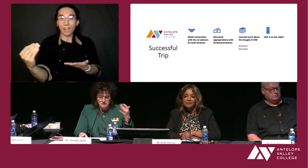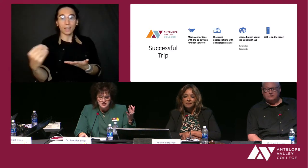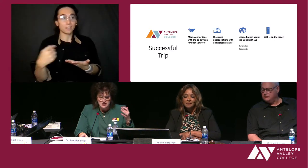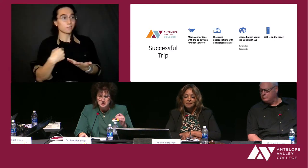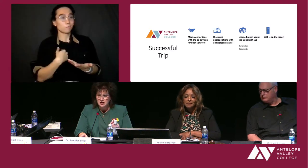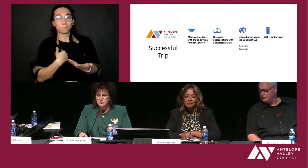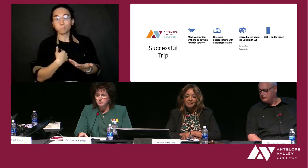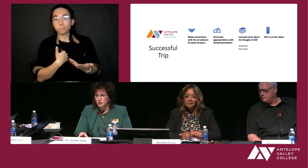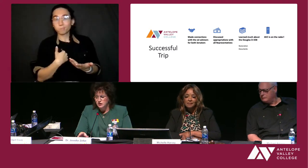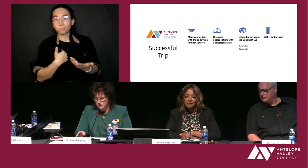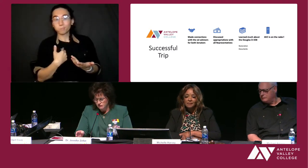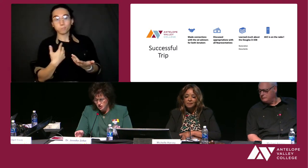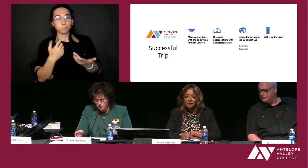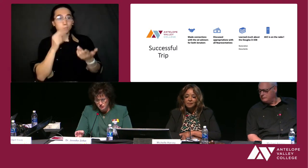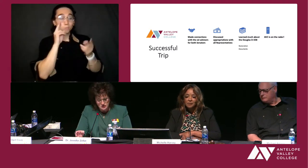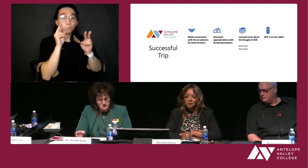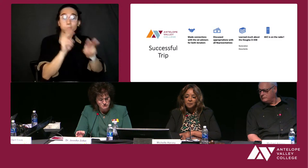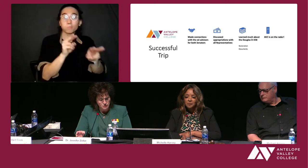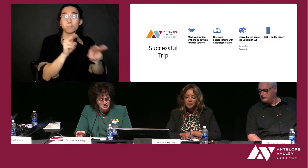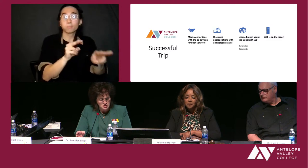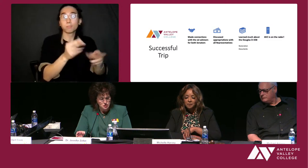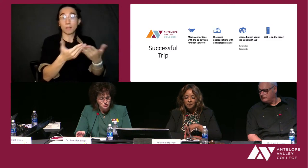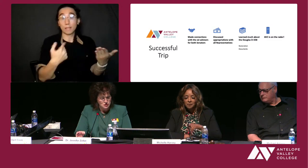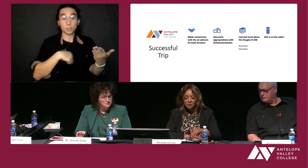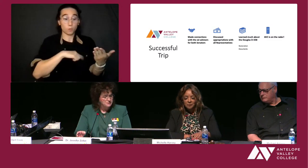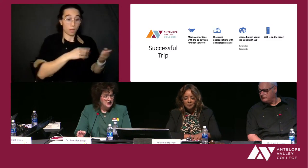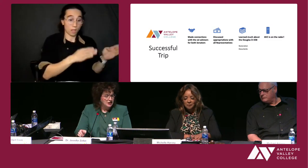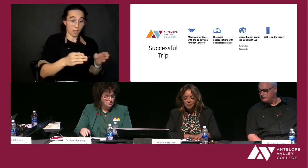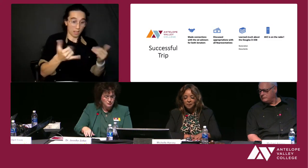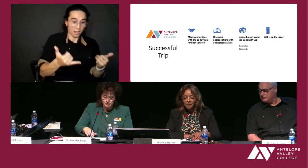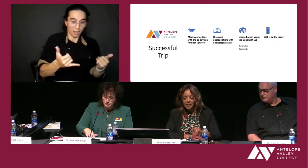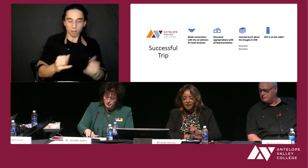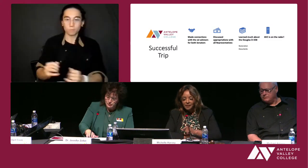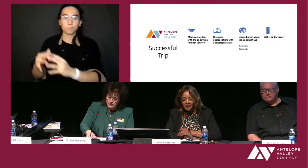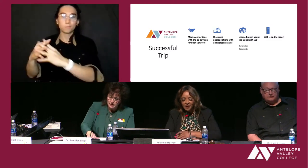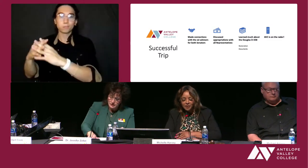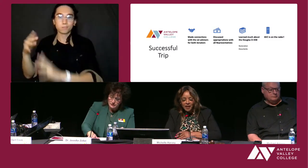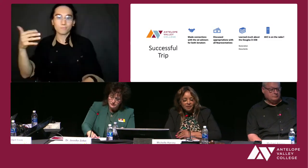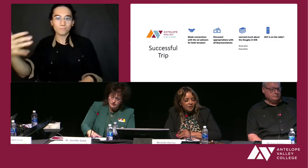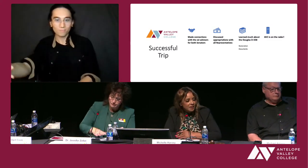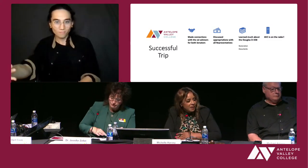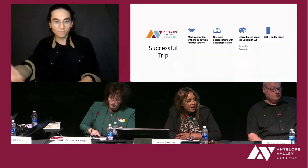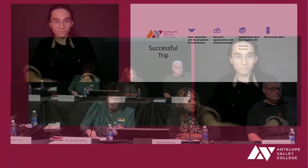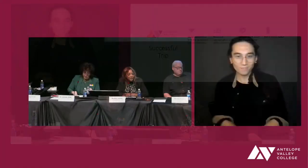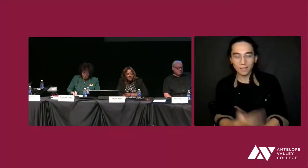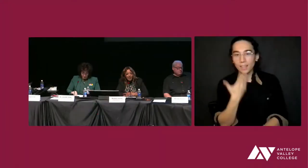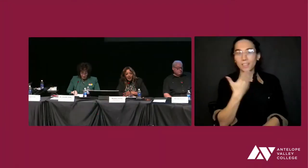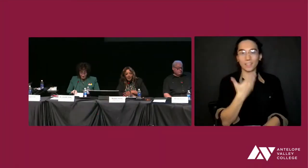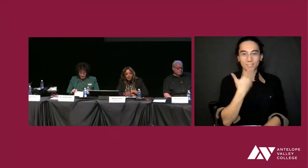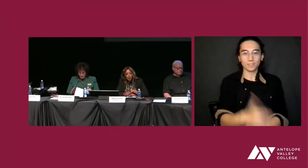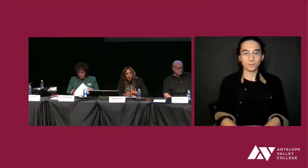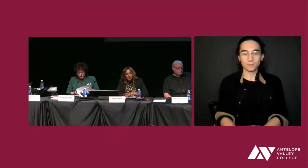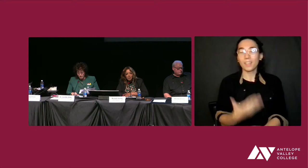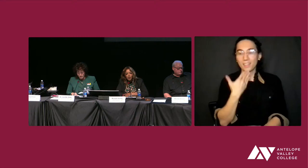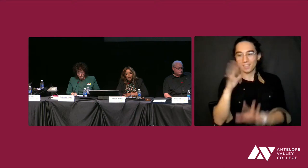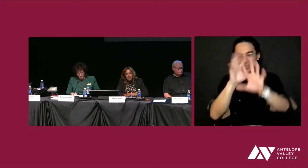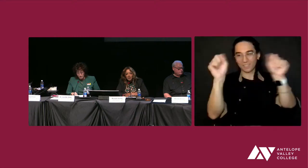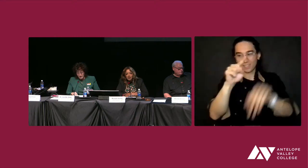of these things come to fruition for our students and for the institution. Thank you. Thank you, Dr. Zellet. We'll now have board member comments.